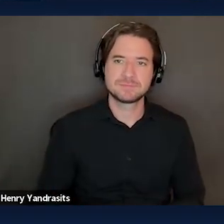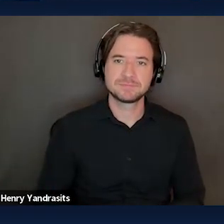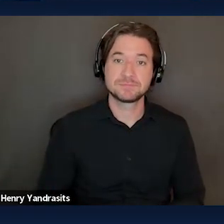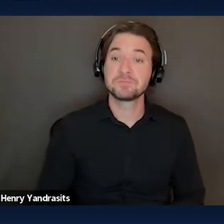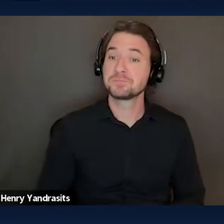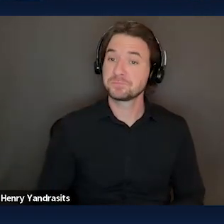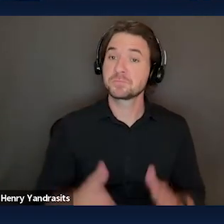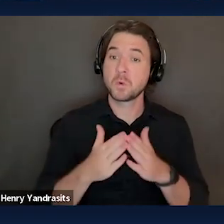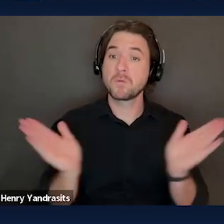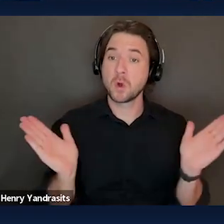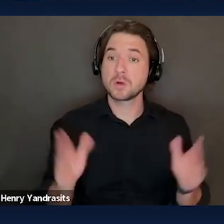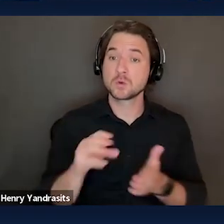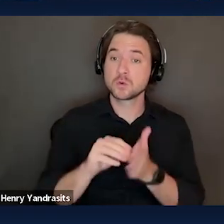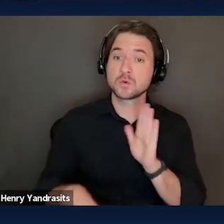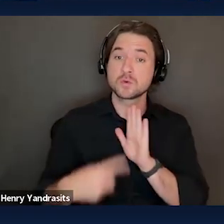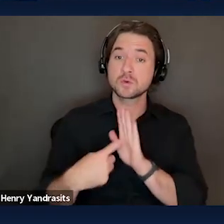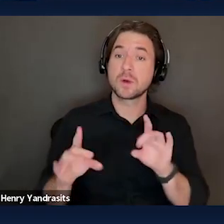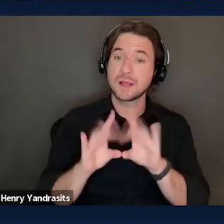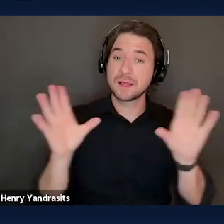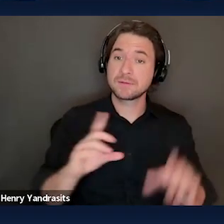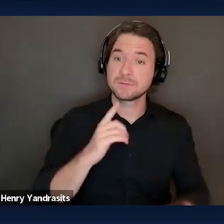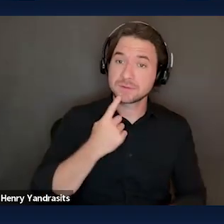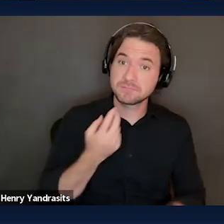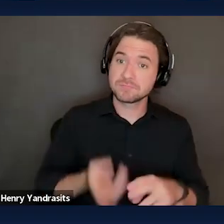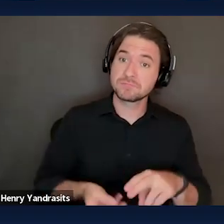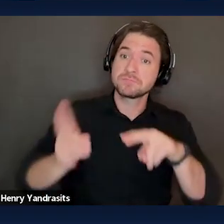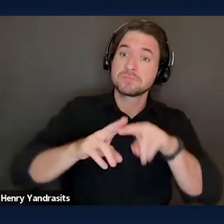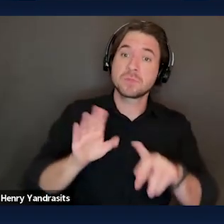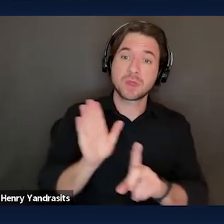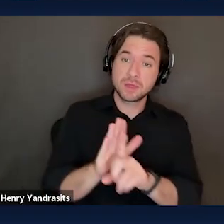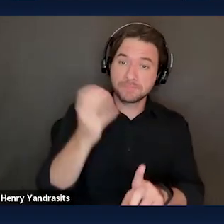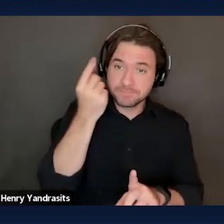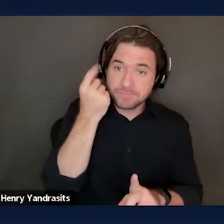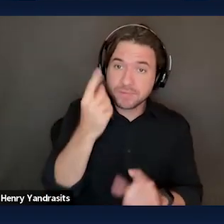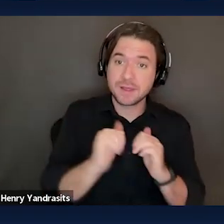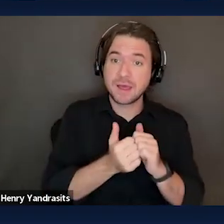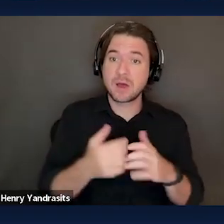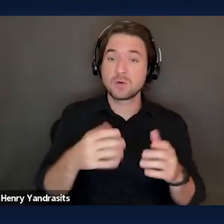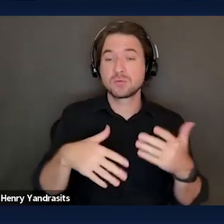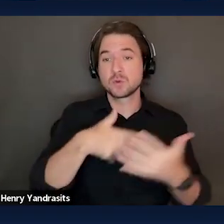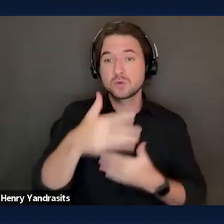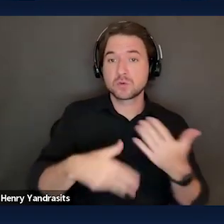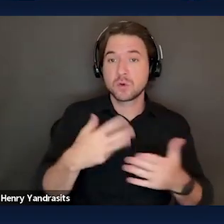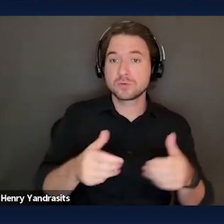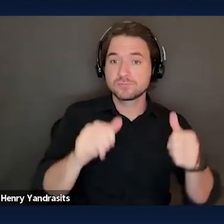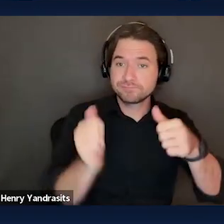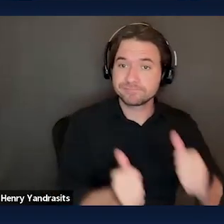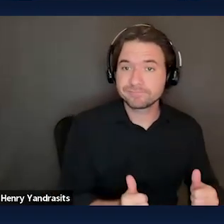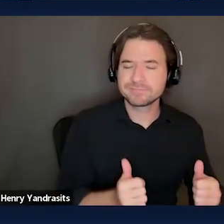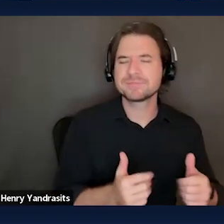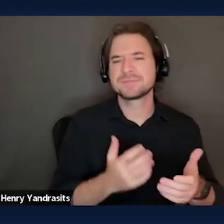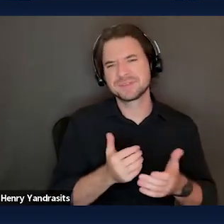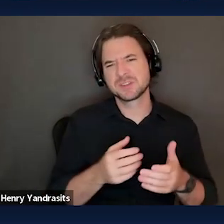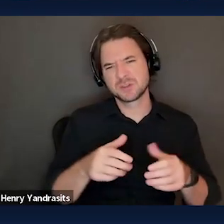And overall, students demonstrated a clear and significant increase in their understanding of how social detriments have helped shape the healthcare experience of.